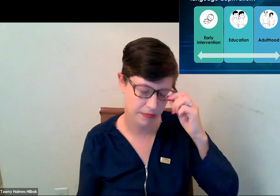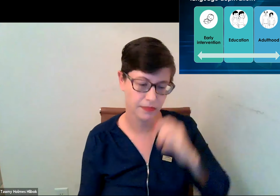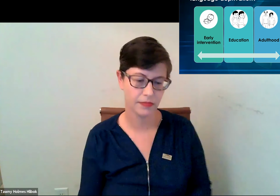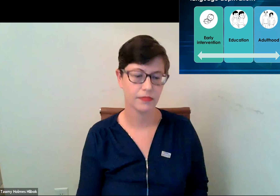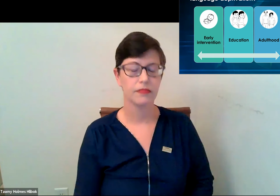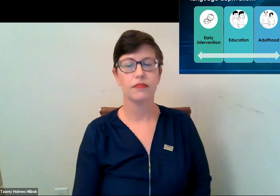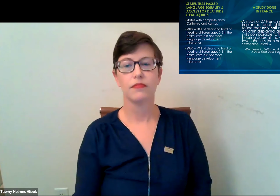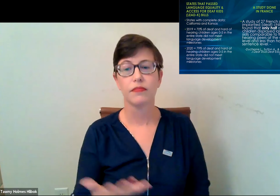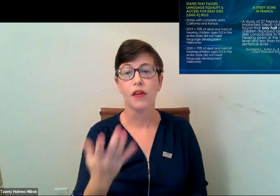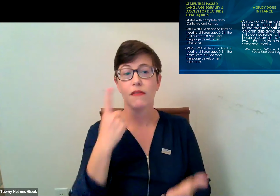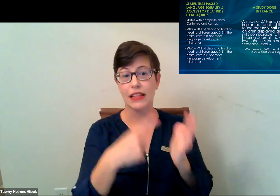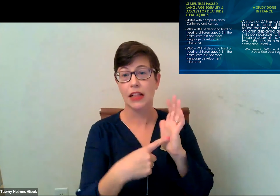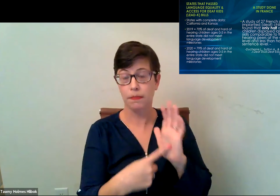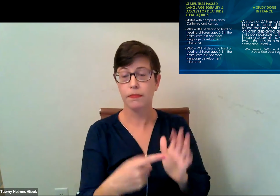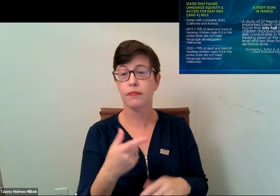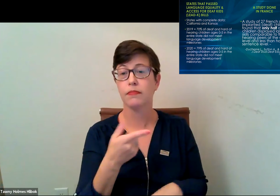i've been thrilled to see that this has been happening more.